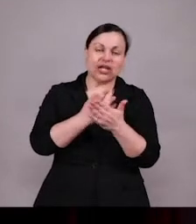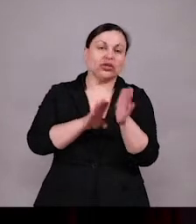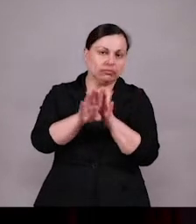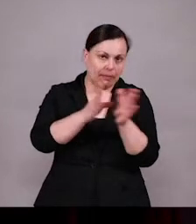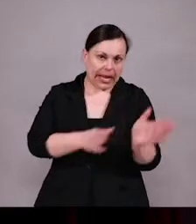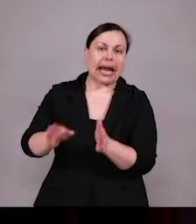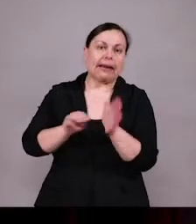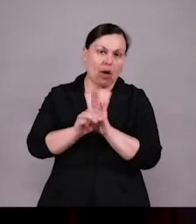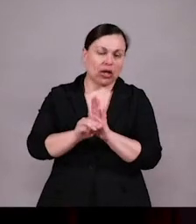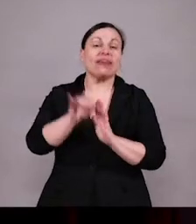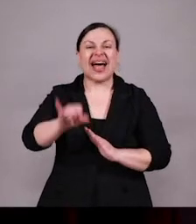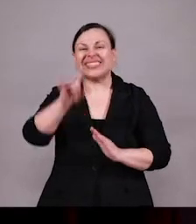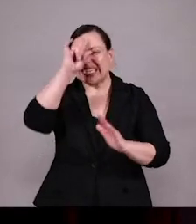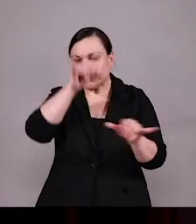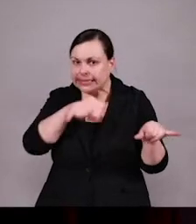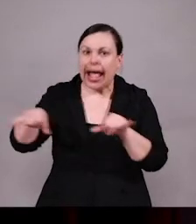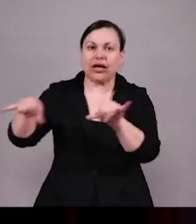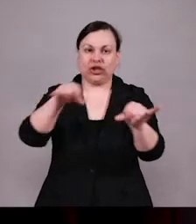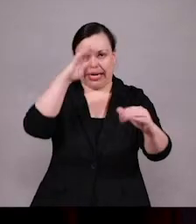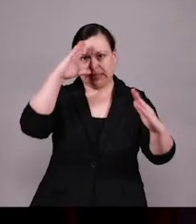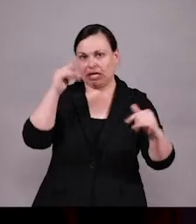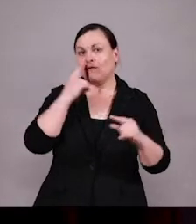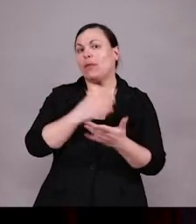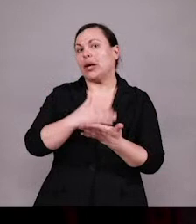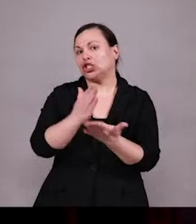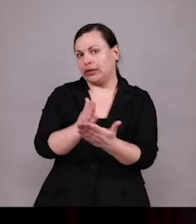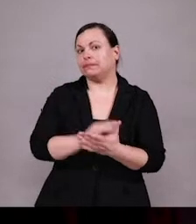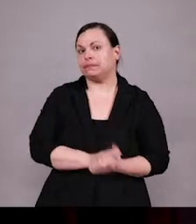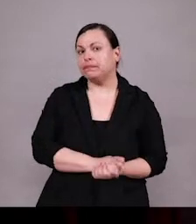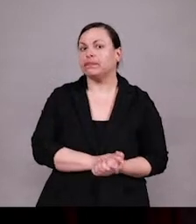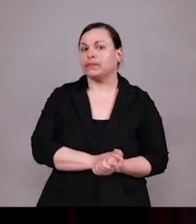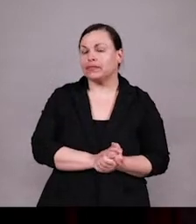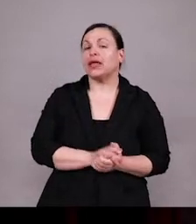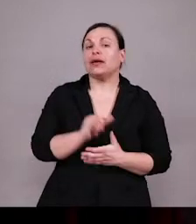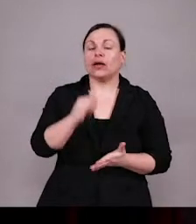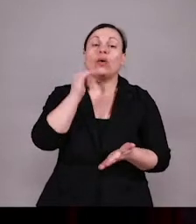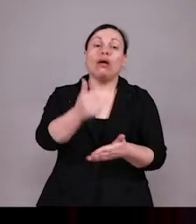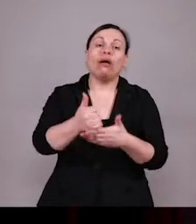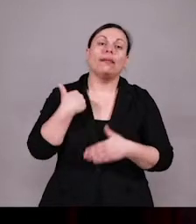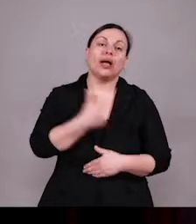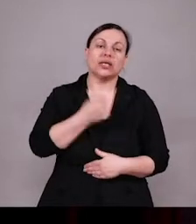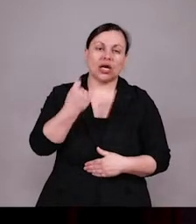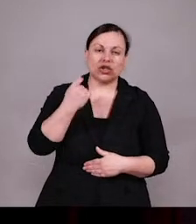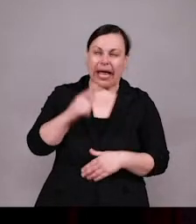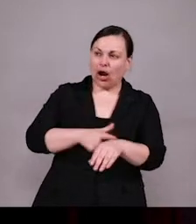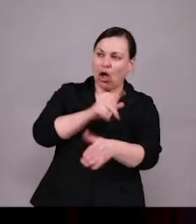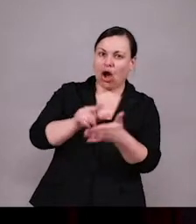expectation in our budgeting. This helps us understand the long-term impacts of current